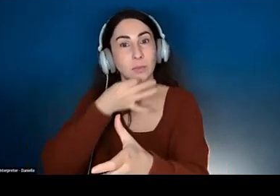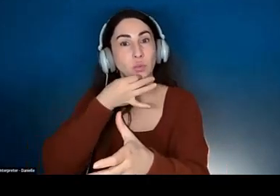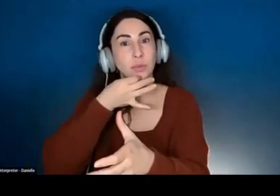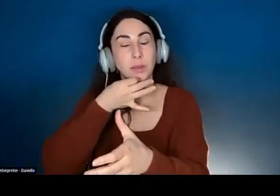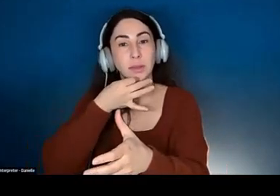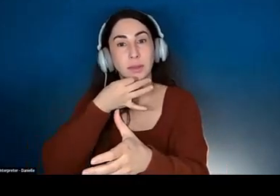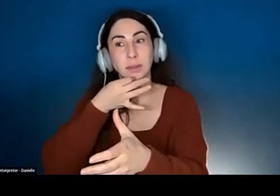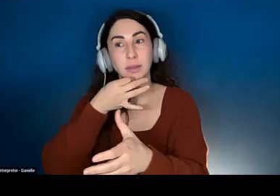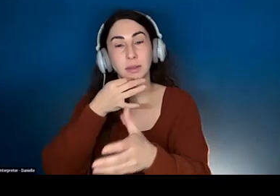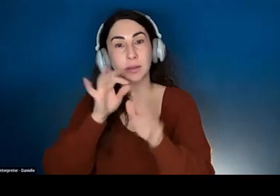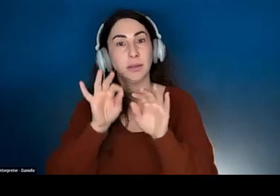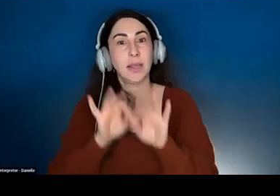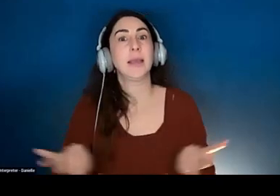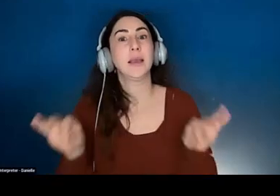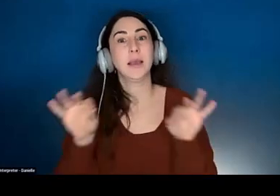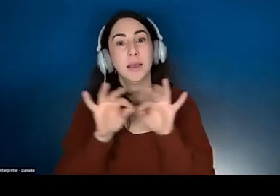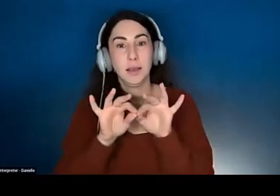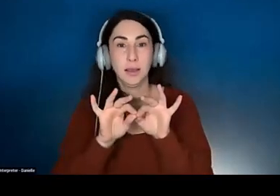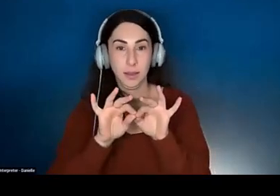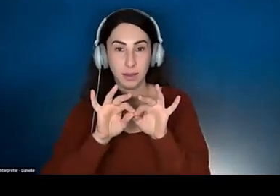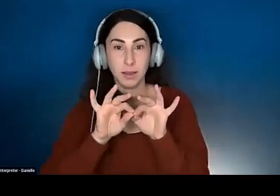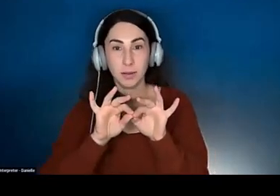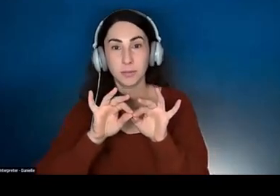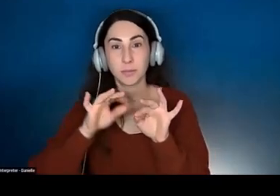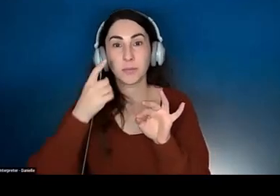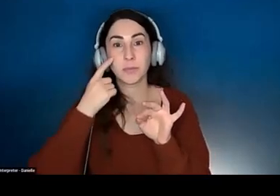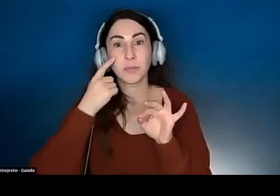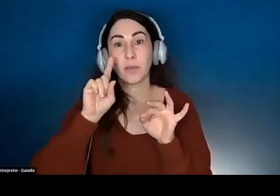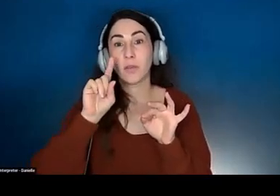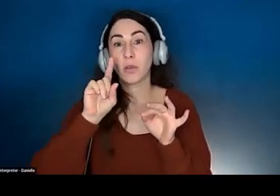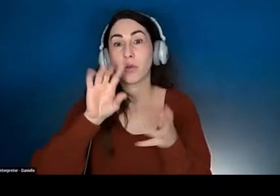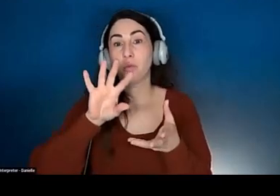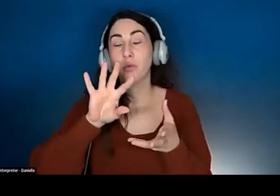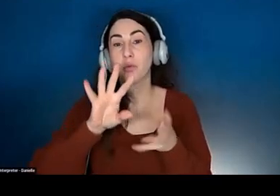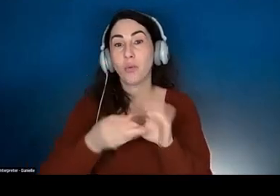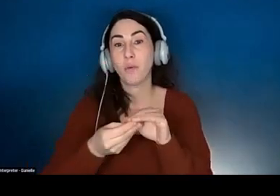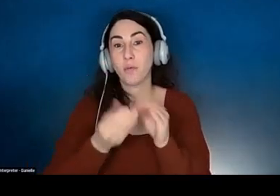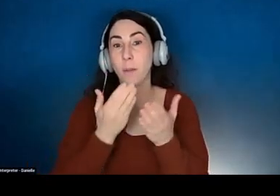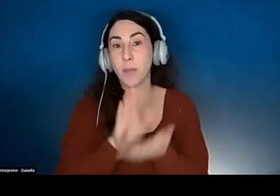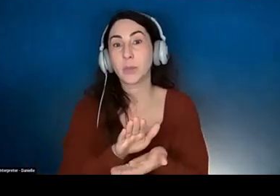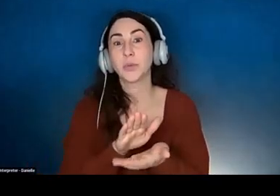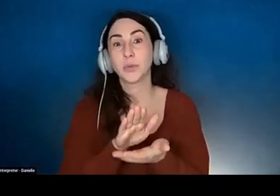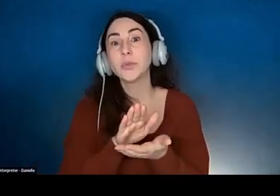key role in our overall approach to transition work.